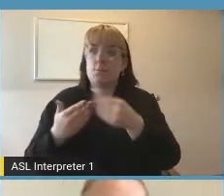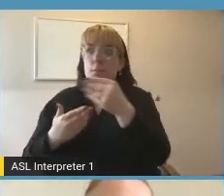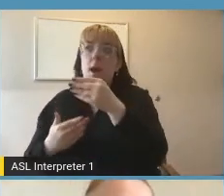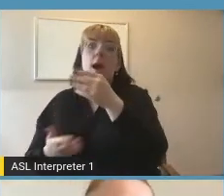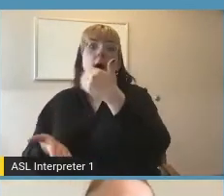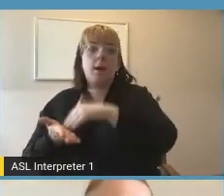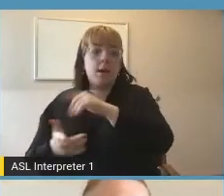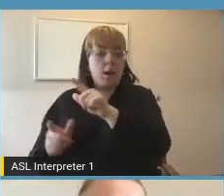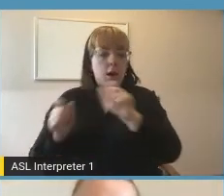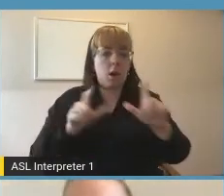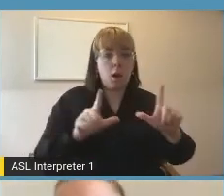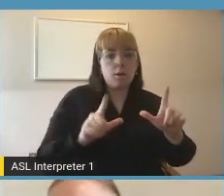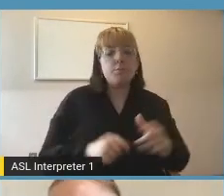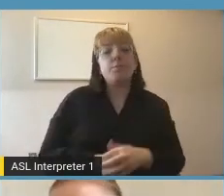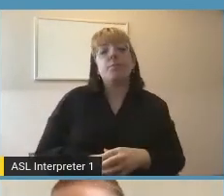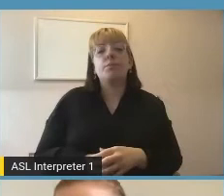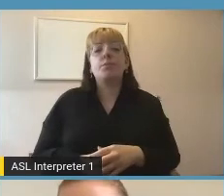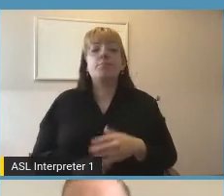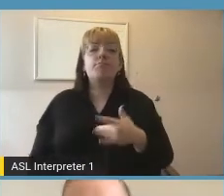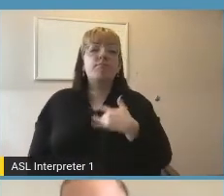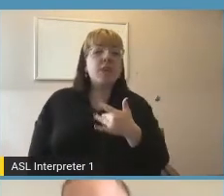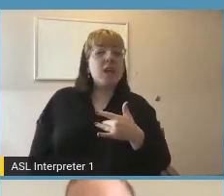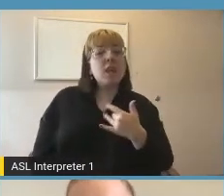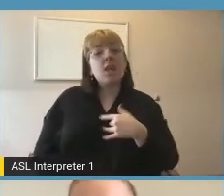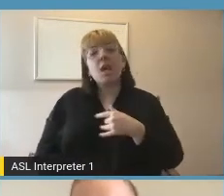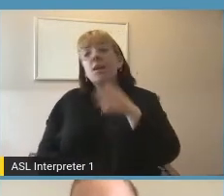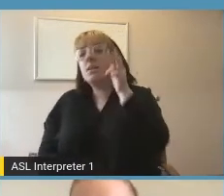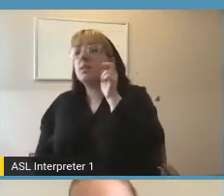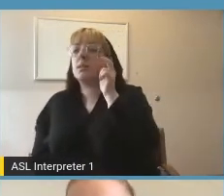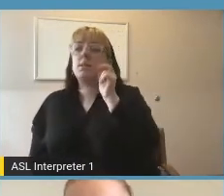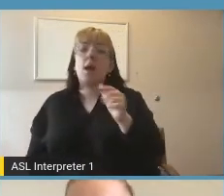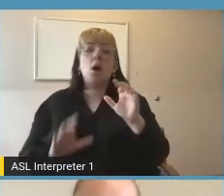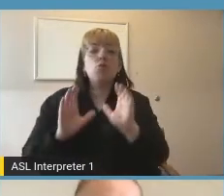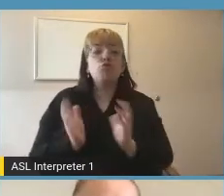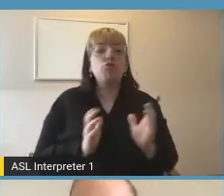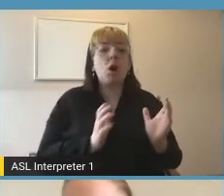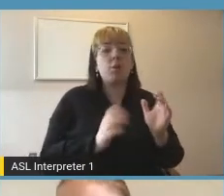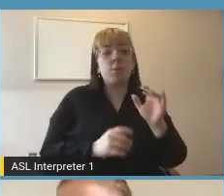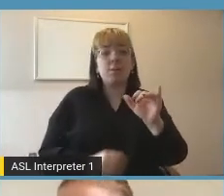and sound and instrument and genre, really, really love sound stripe that is where I get